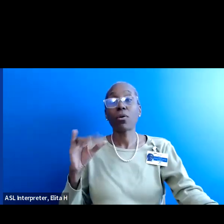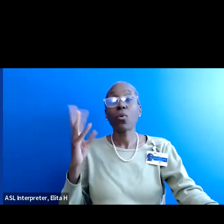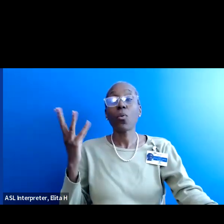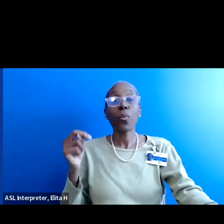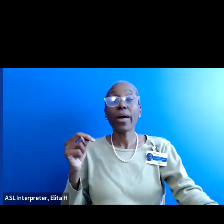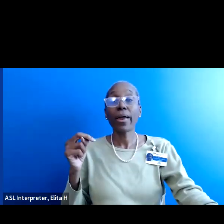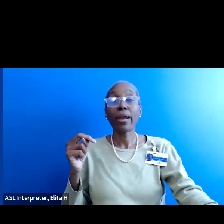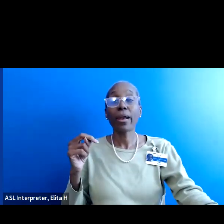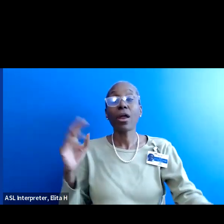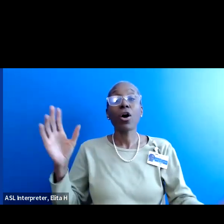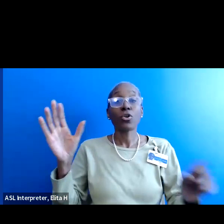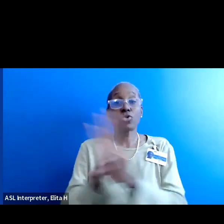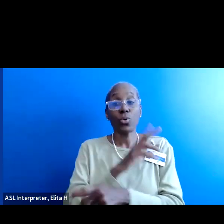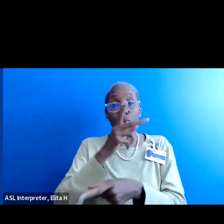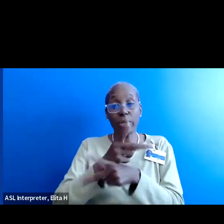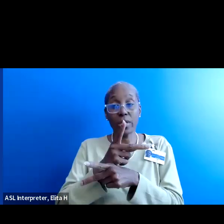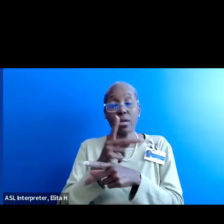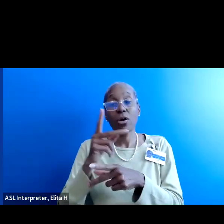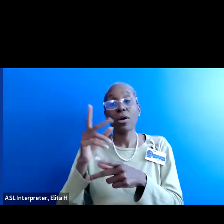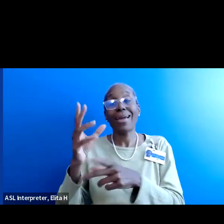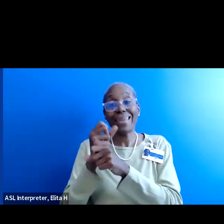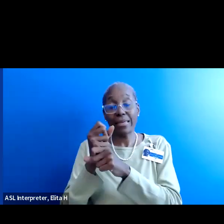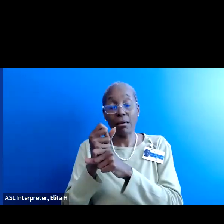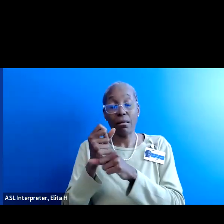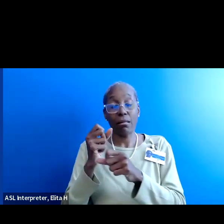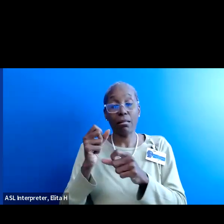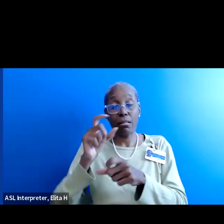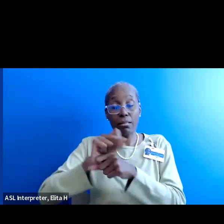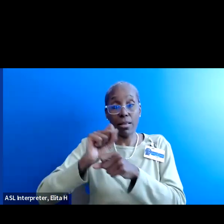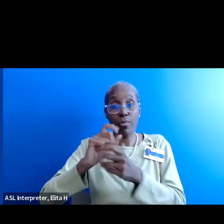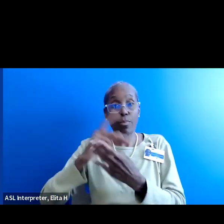care quad and get most of your aides through a government waiver program but still don't get enough hours?